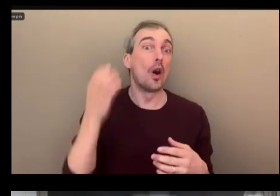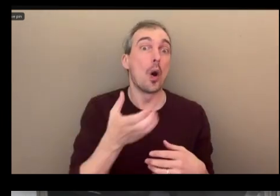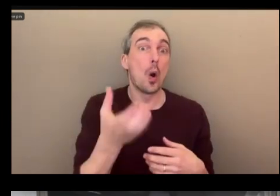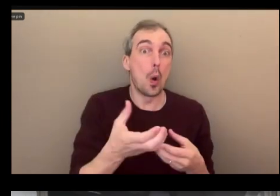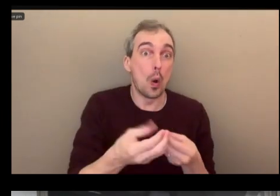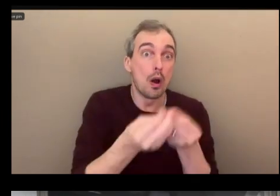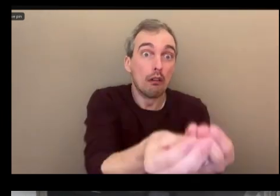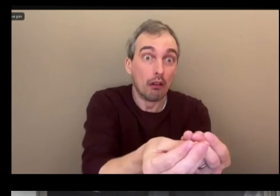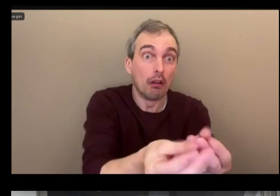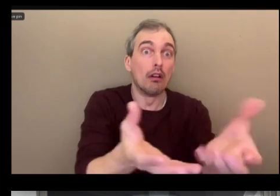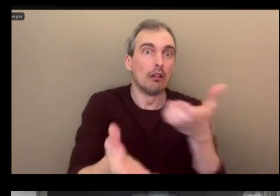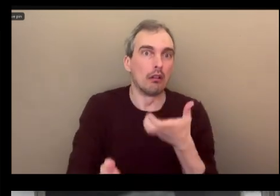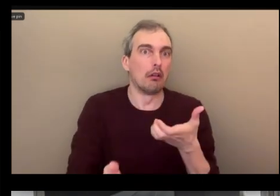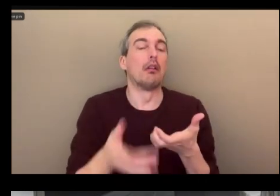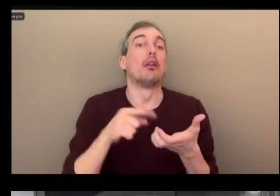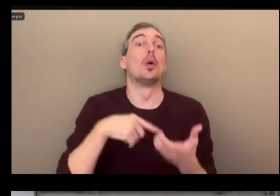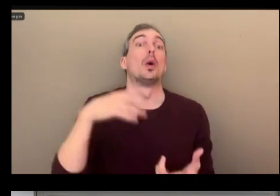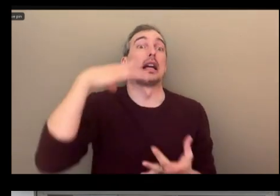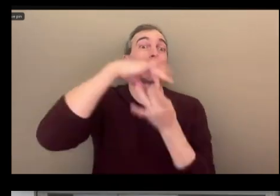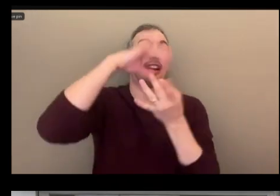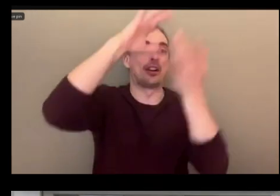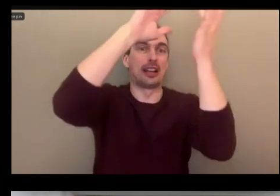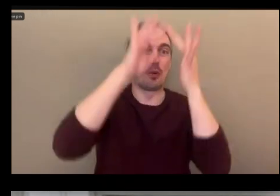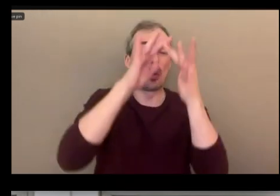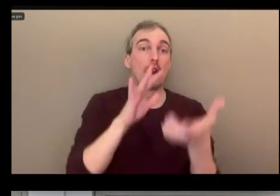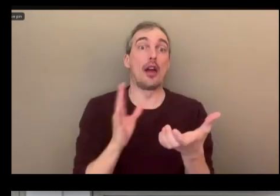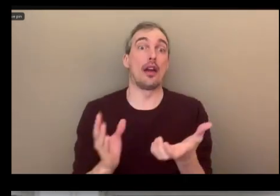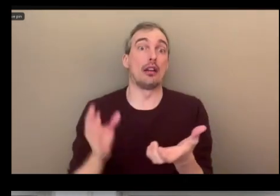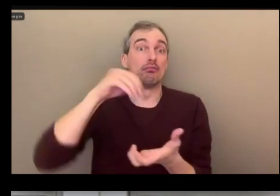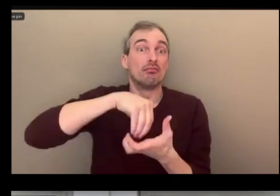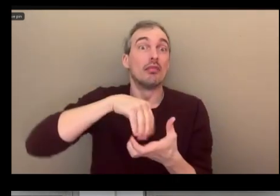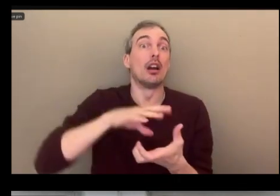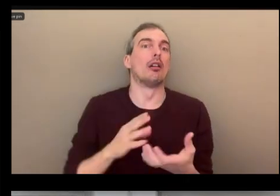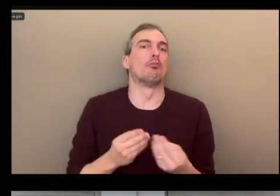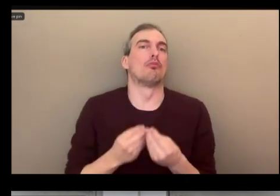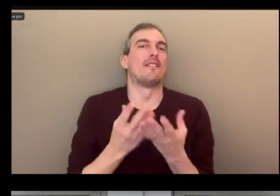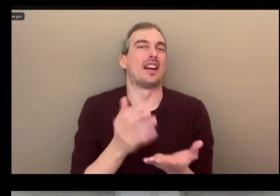And what does that really turn into, when we think about accessibility and we can go to the next slide on that one...